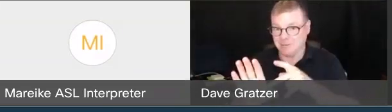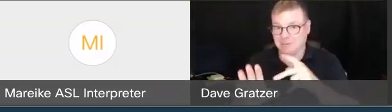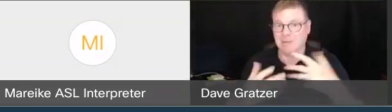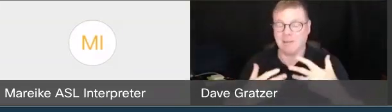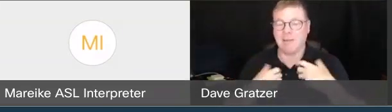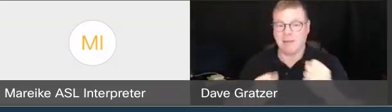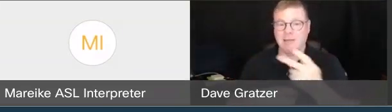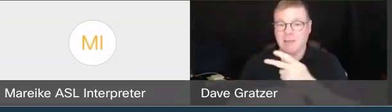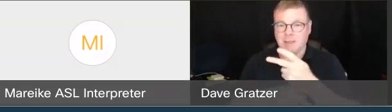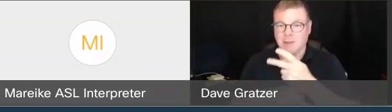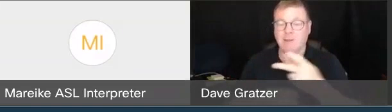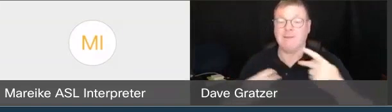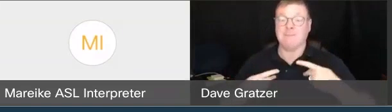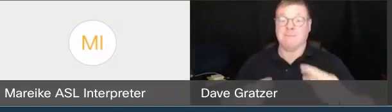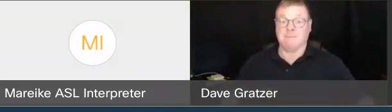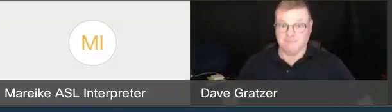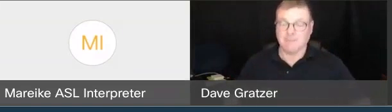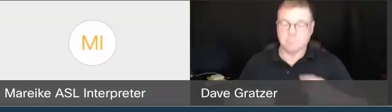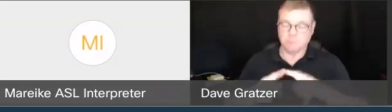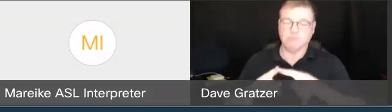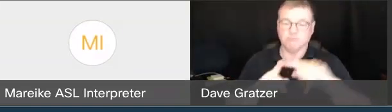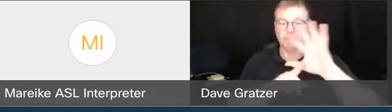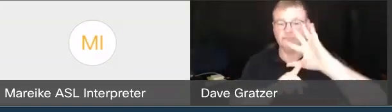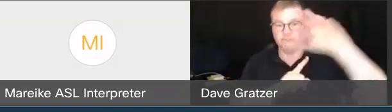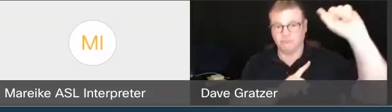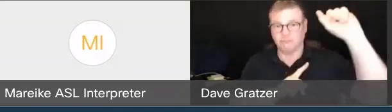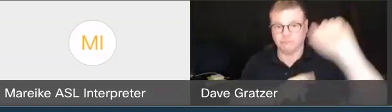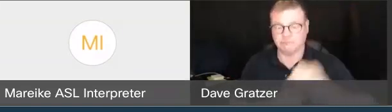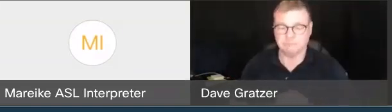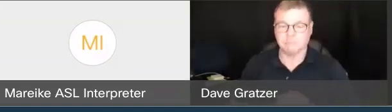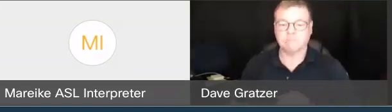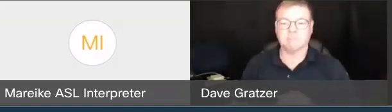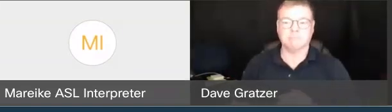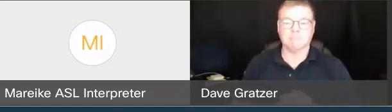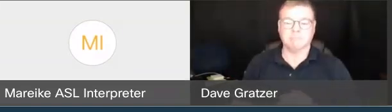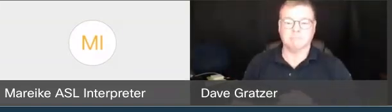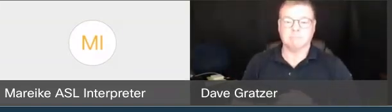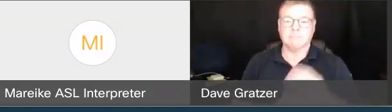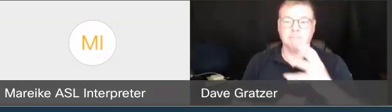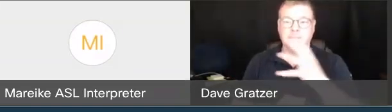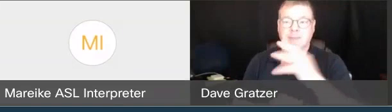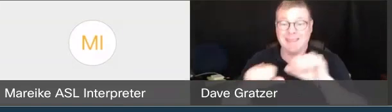So the physical healthcare costs are much, much higher in the system. So I think it's